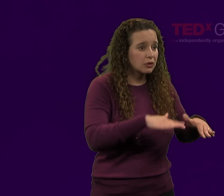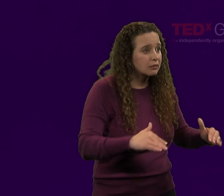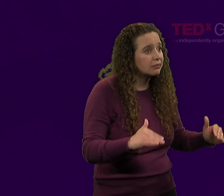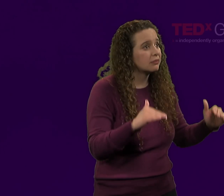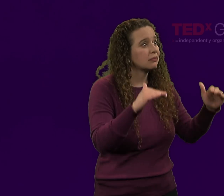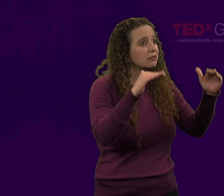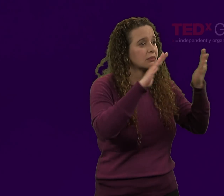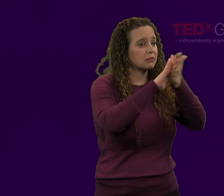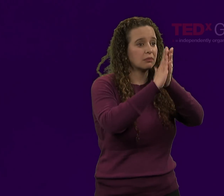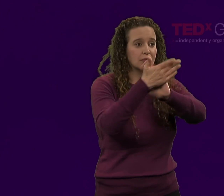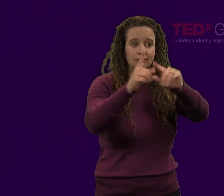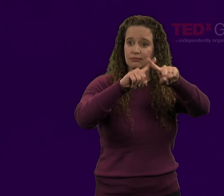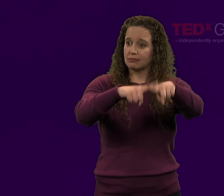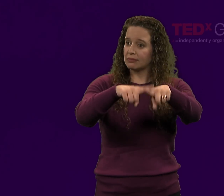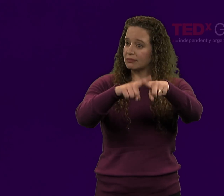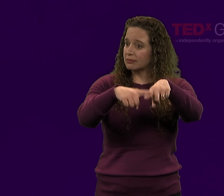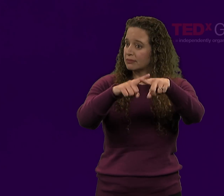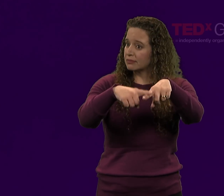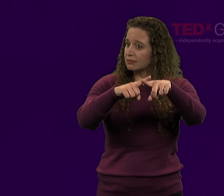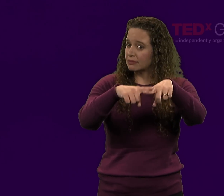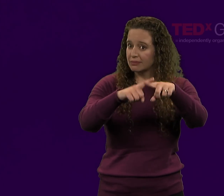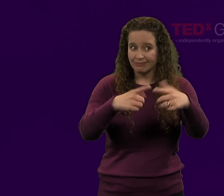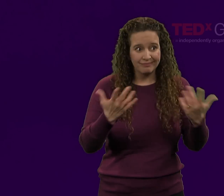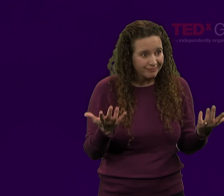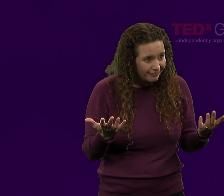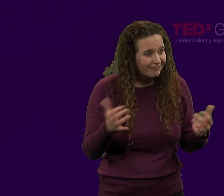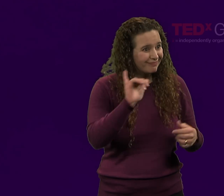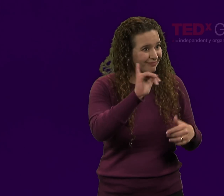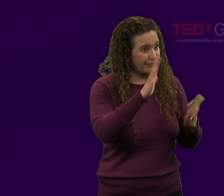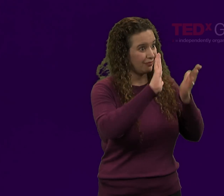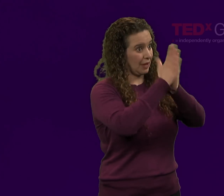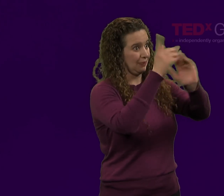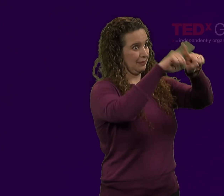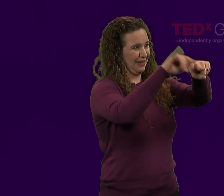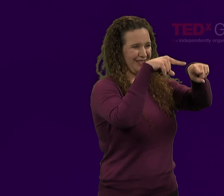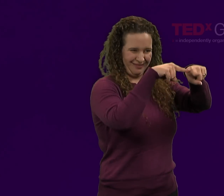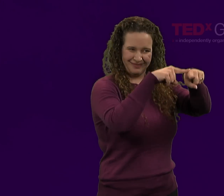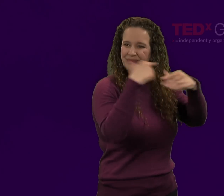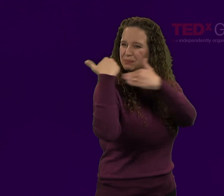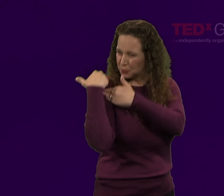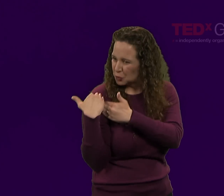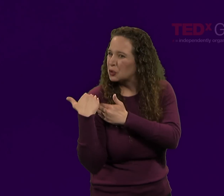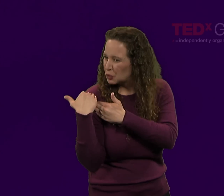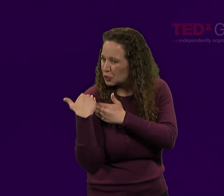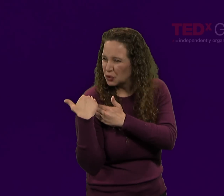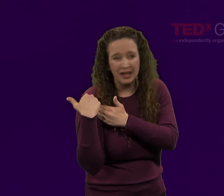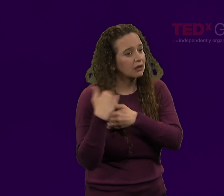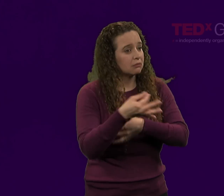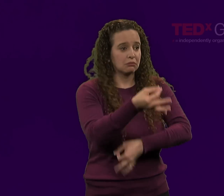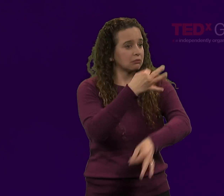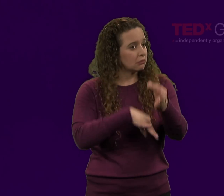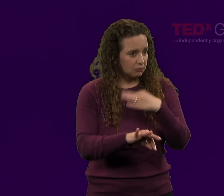really focusing on this idea of dependency, that deaf people are in fact a burden as a result of their inability to speak.